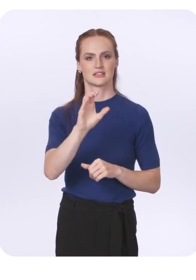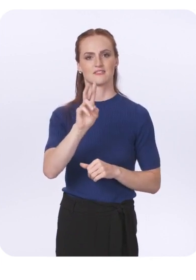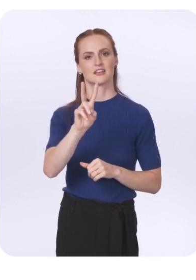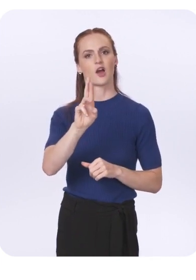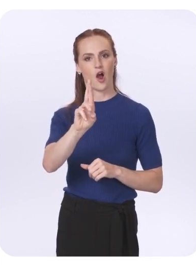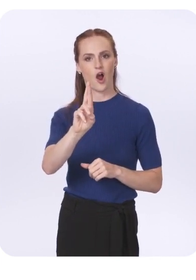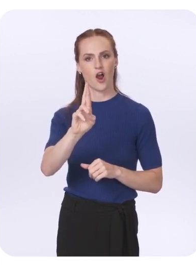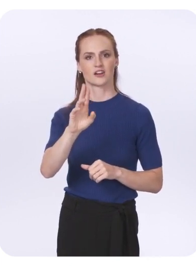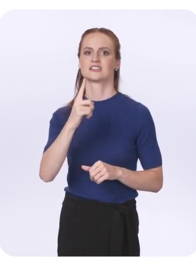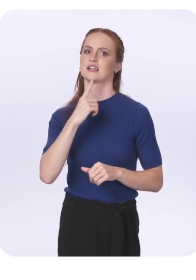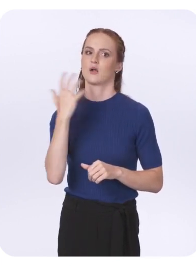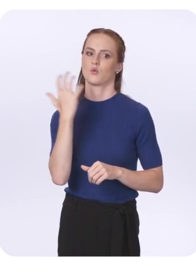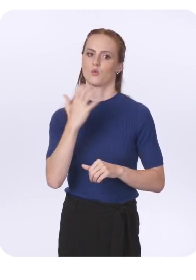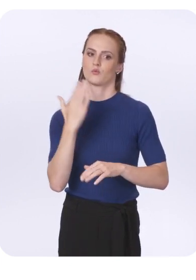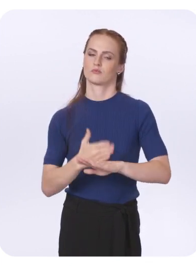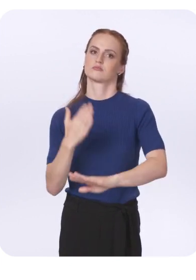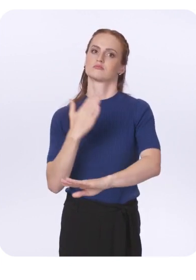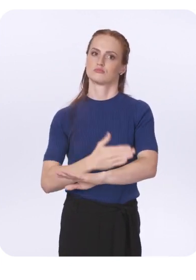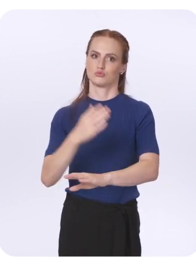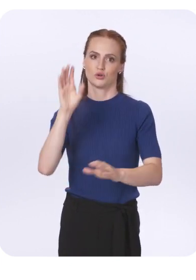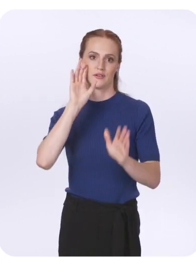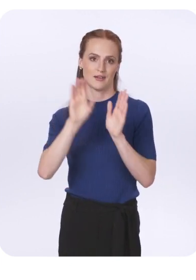This makes for a very noticeable boost in image quality.”